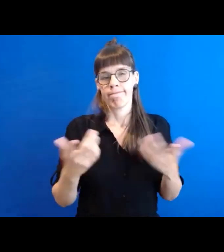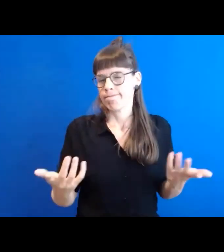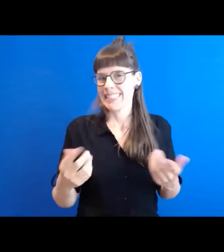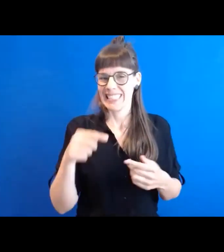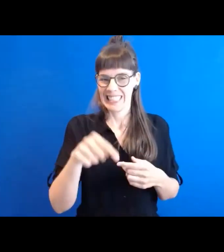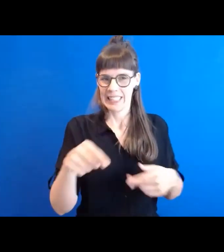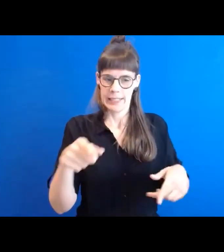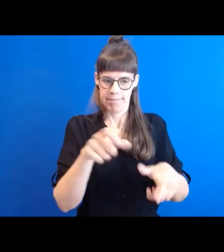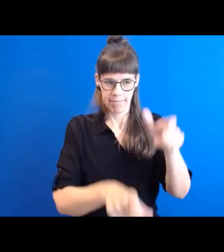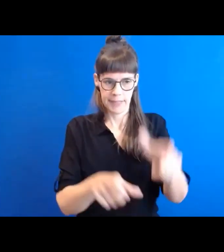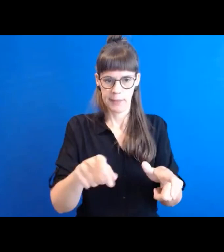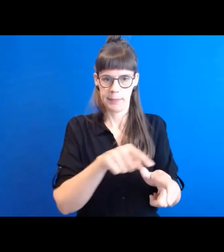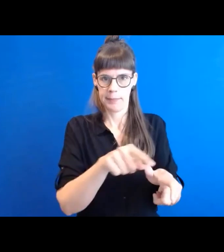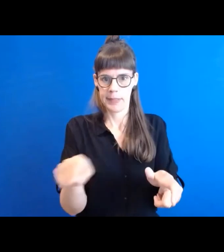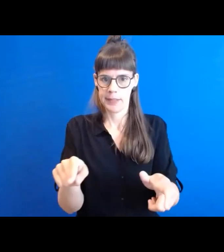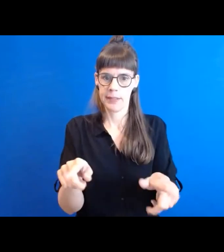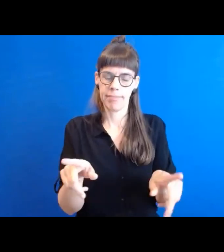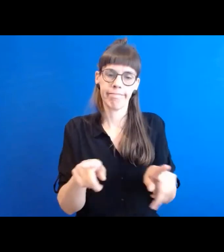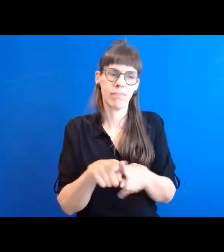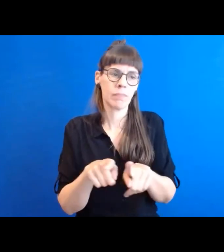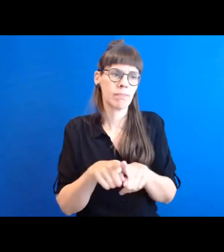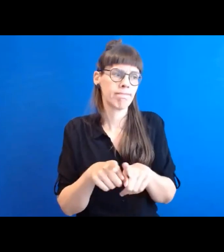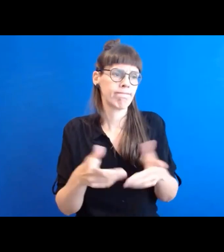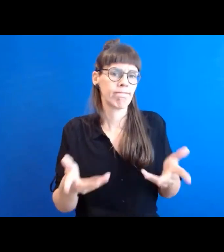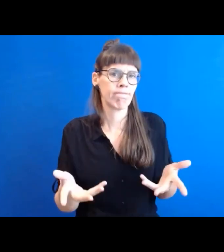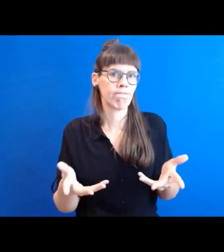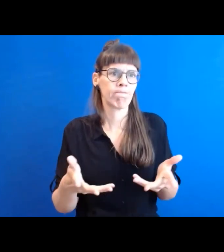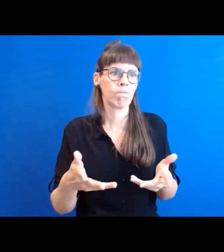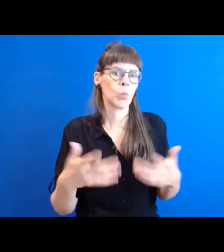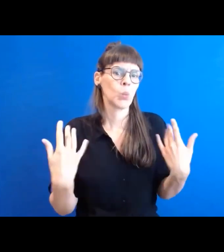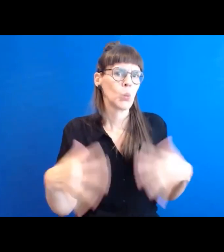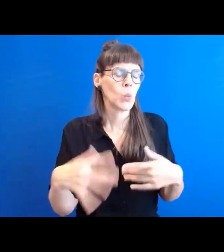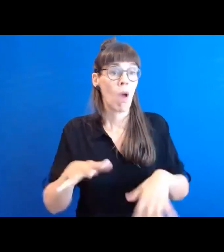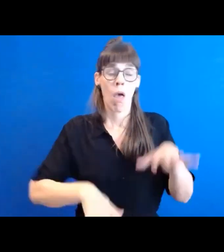to the people who migrated, refugees, and so on